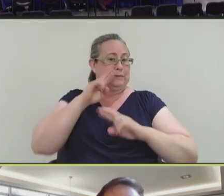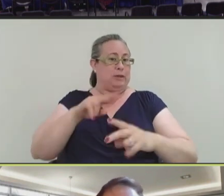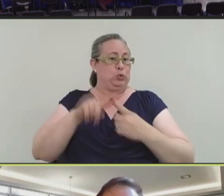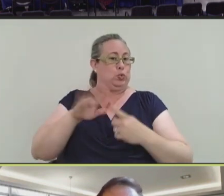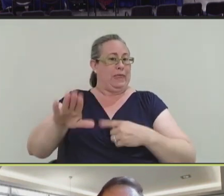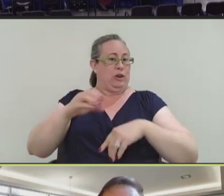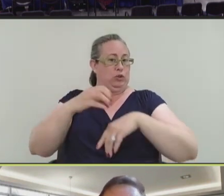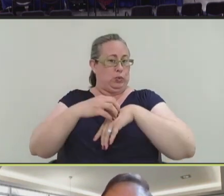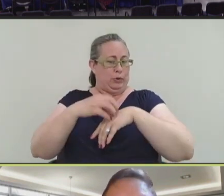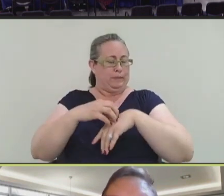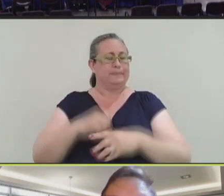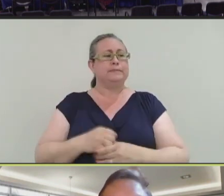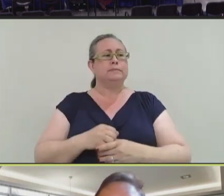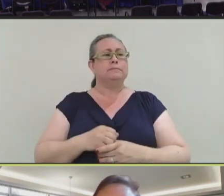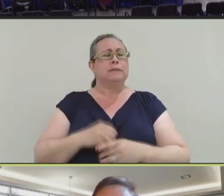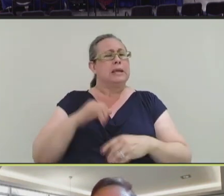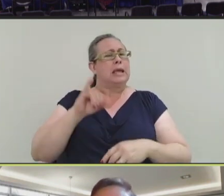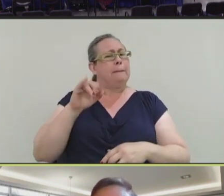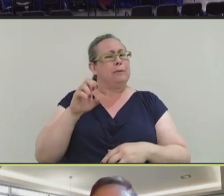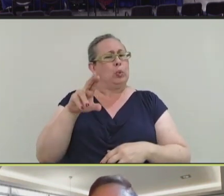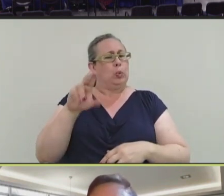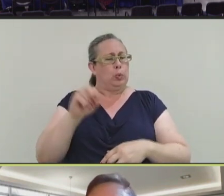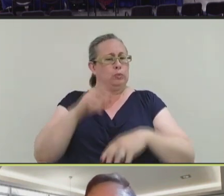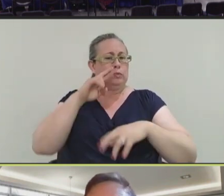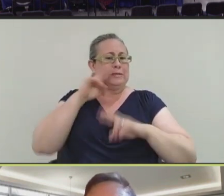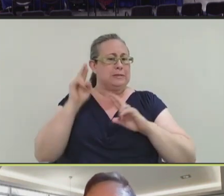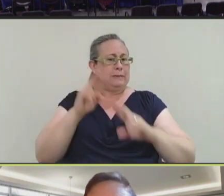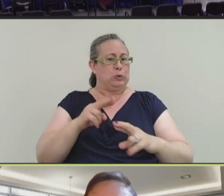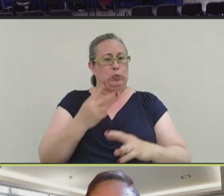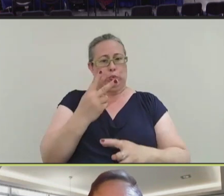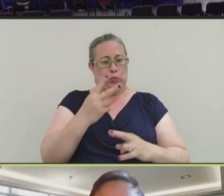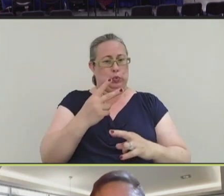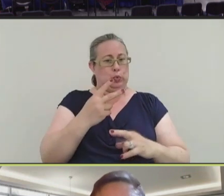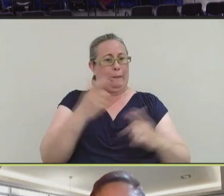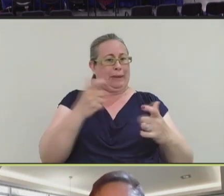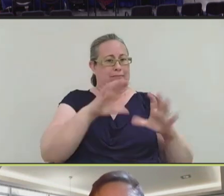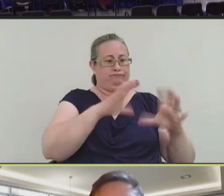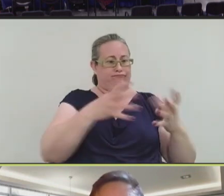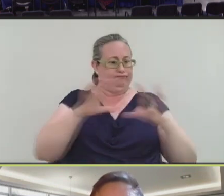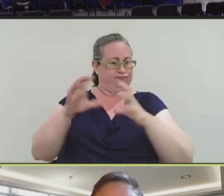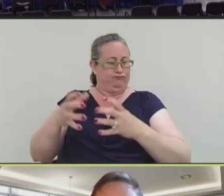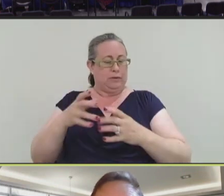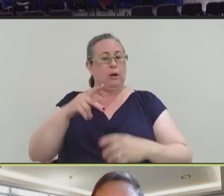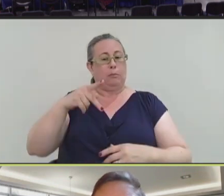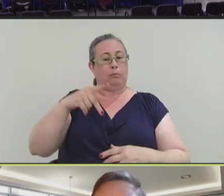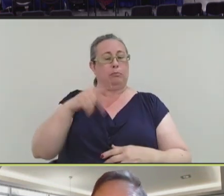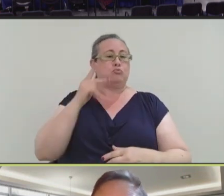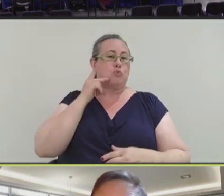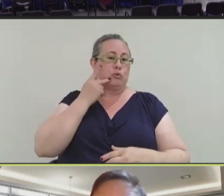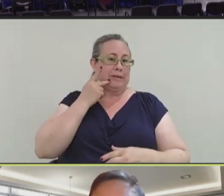and those immune responses are to two major categories of proteins. The first category of